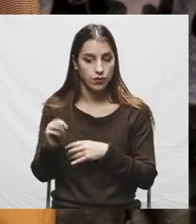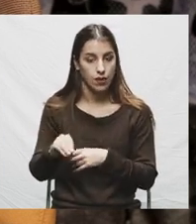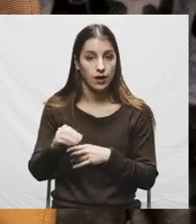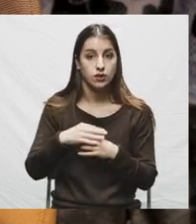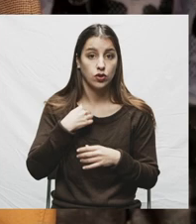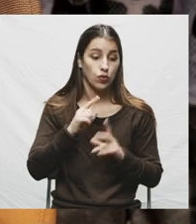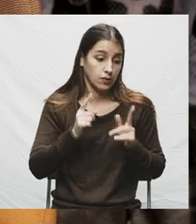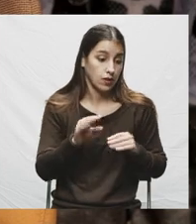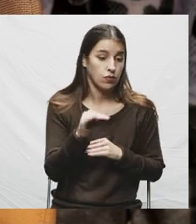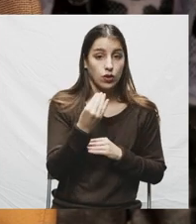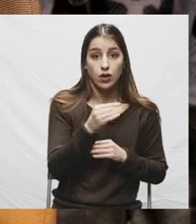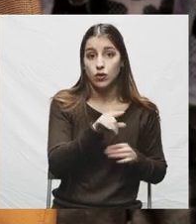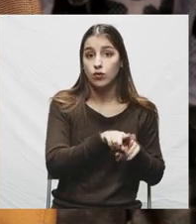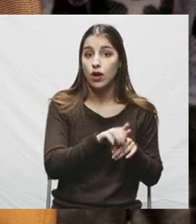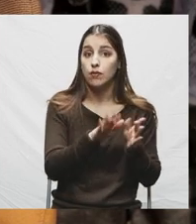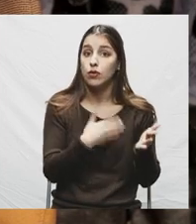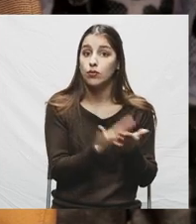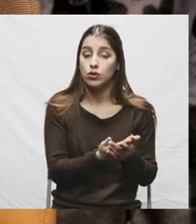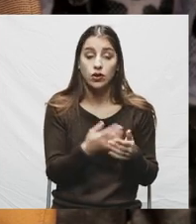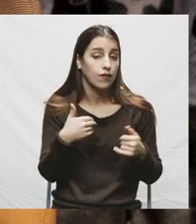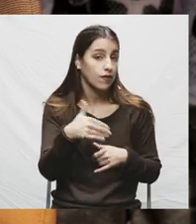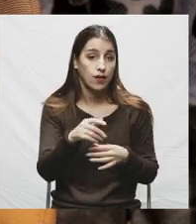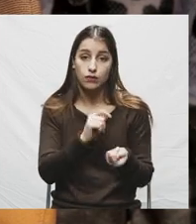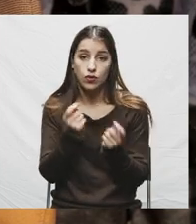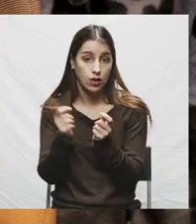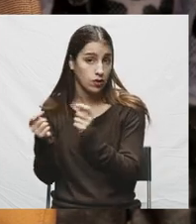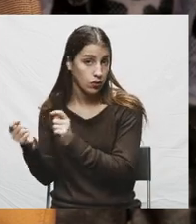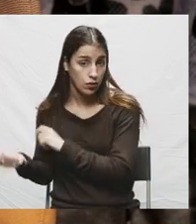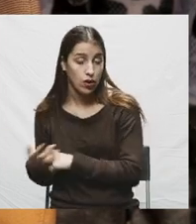Thus we started proposing this as a format, though it adapts.